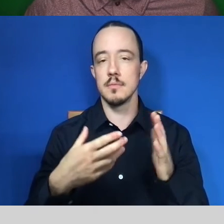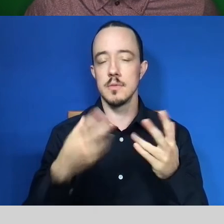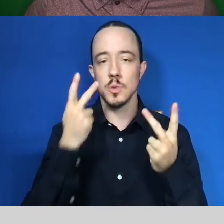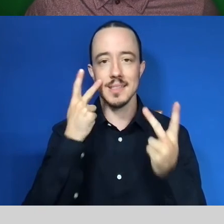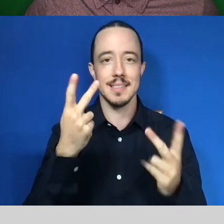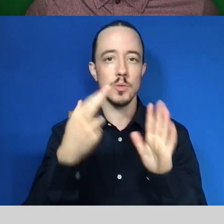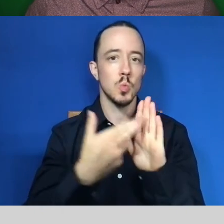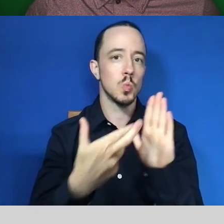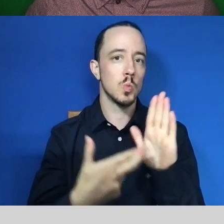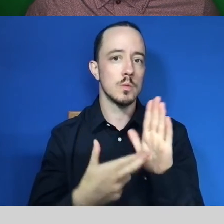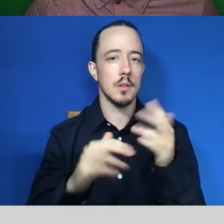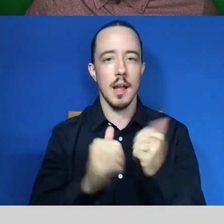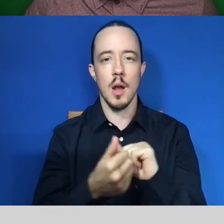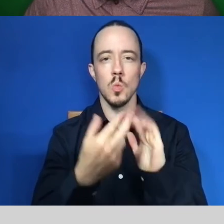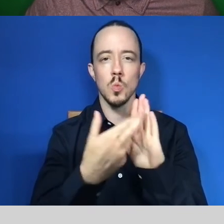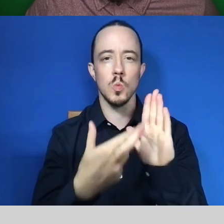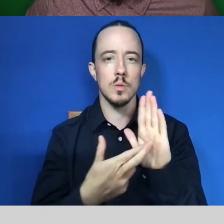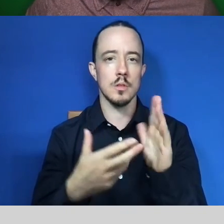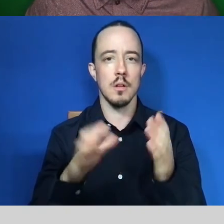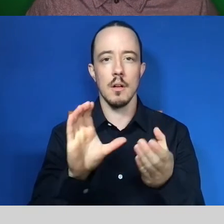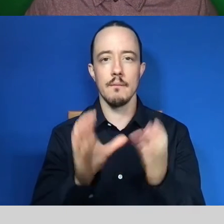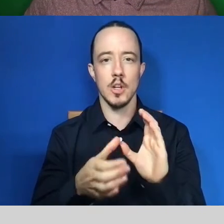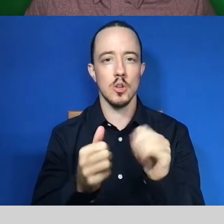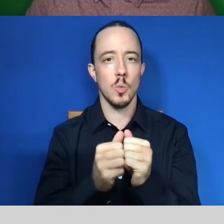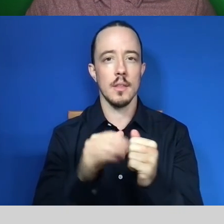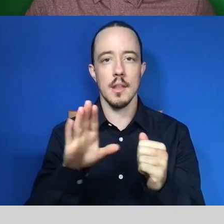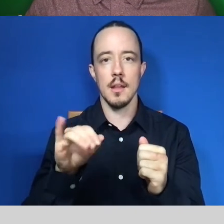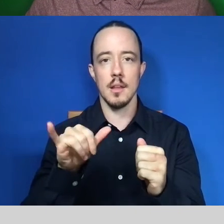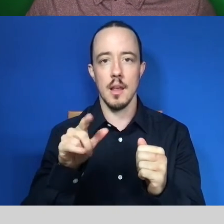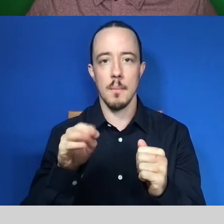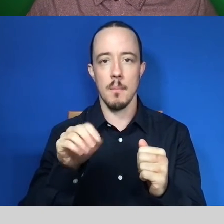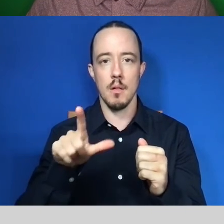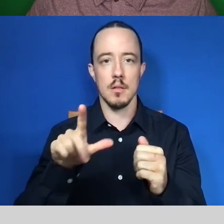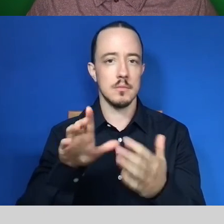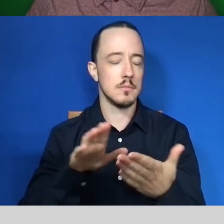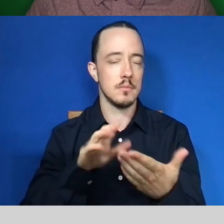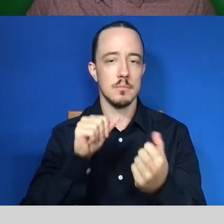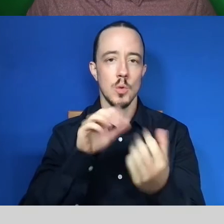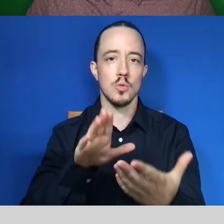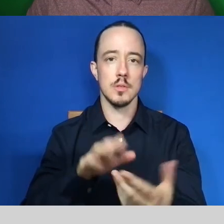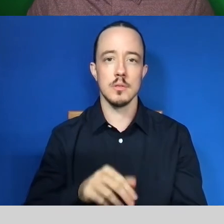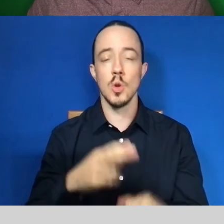This example shows rules, shows how rules can be configured with Semgrep YAML schema.